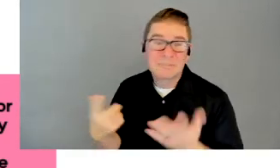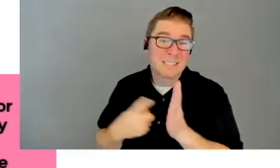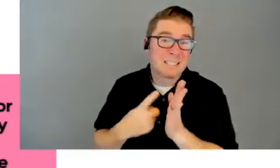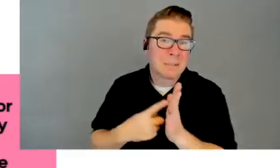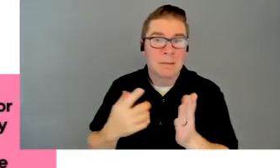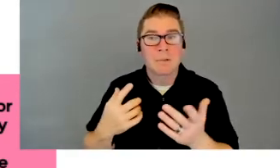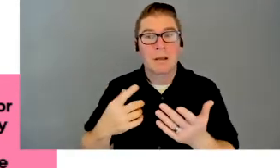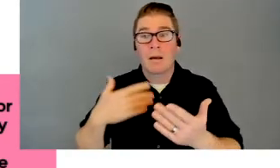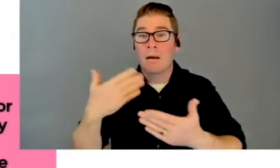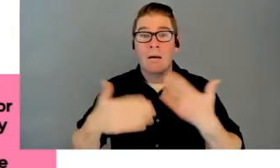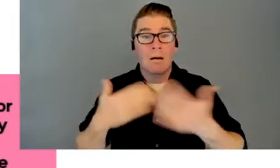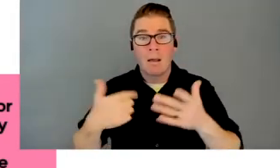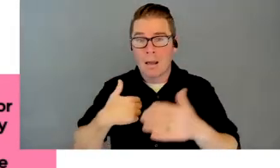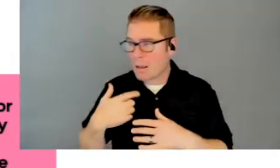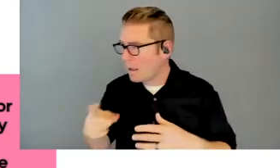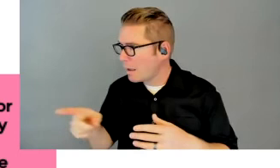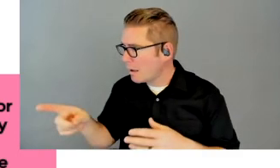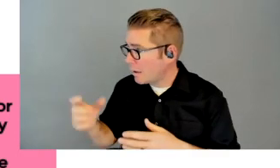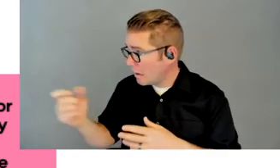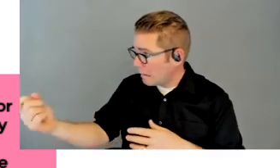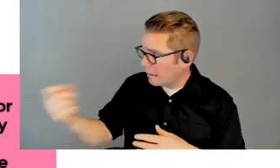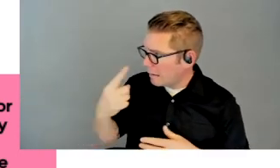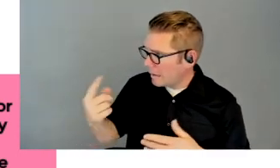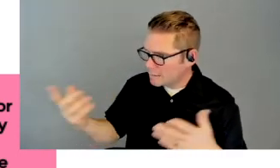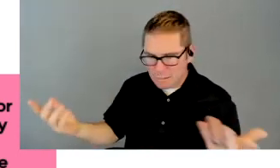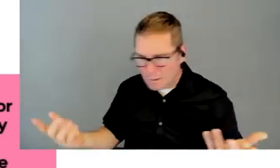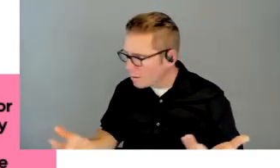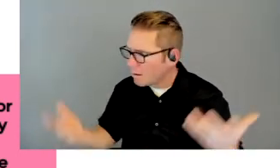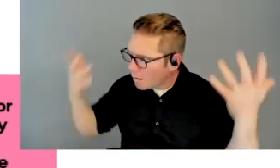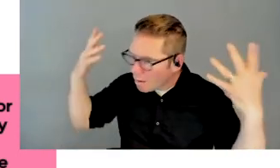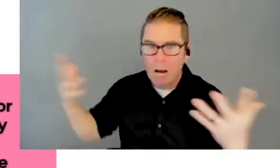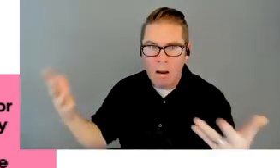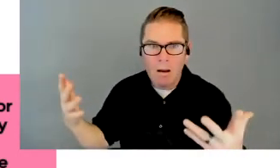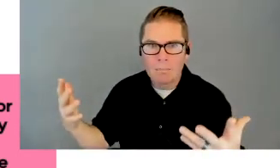there was no sign on the wall that said, this is the student. And there was nothing